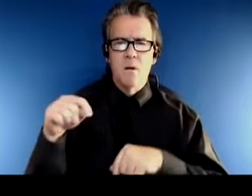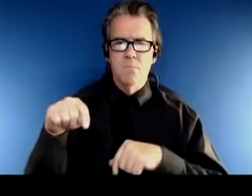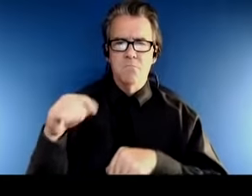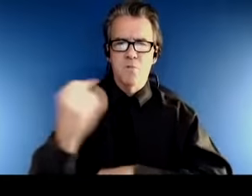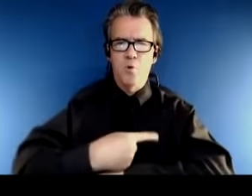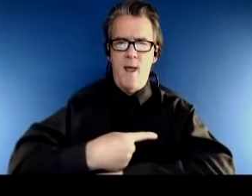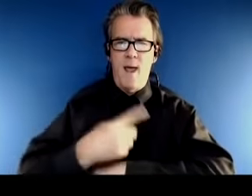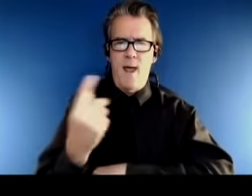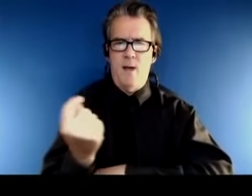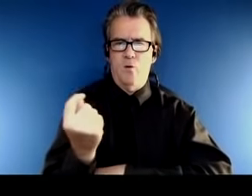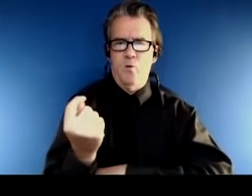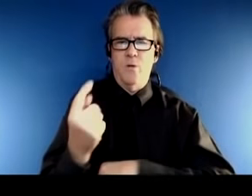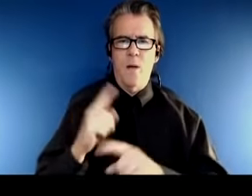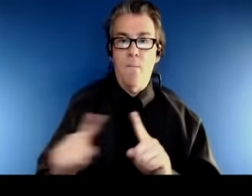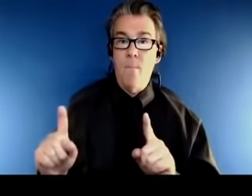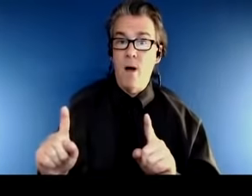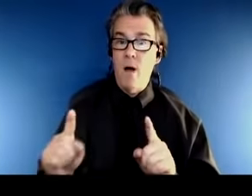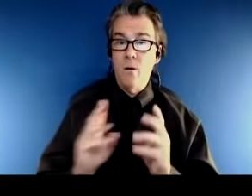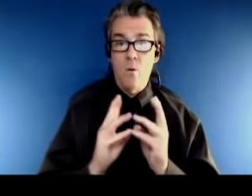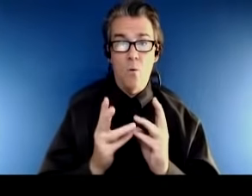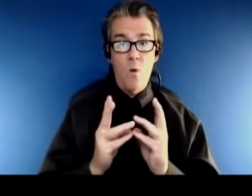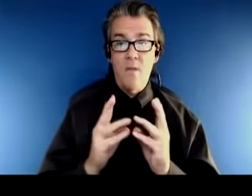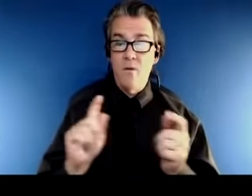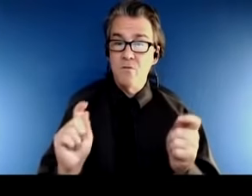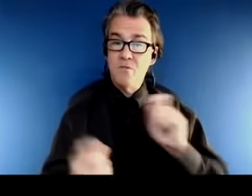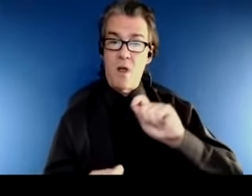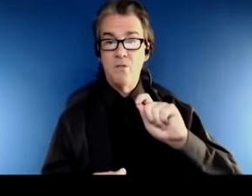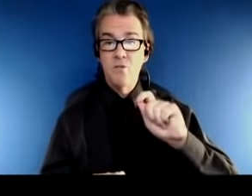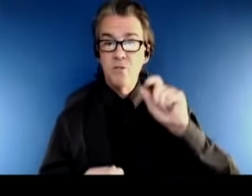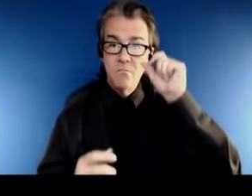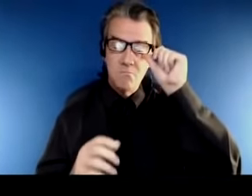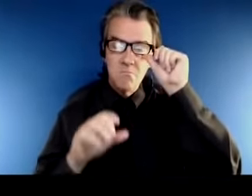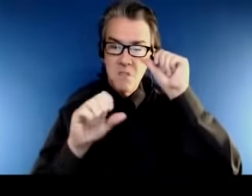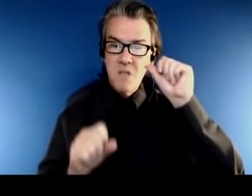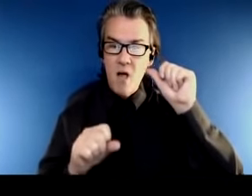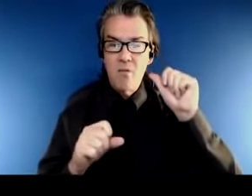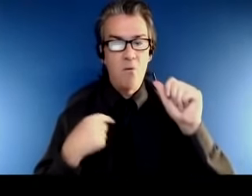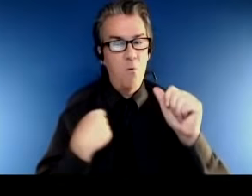when we find the damage, and we have repair crews make repairs